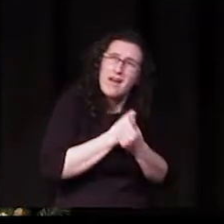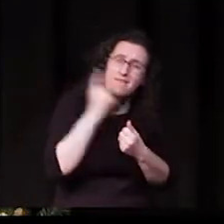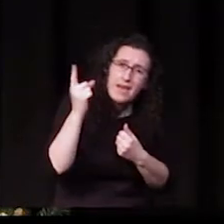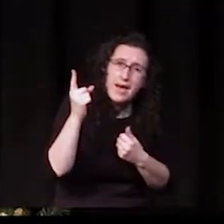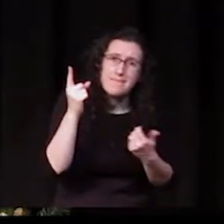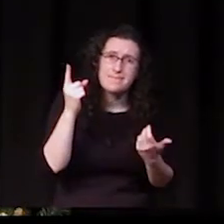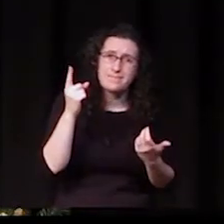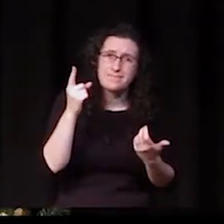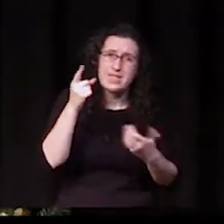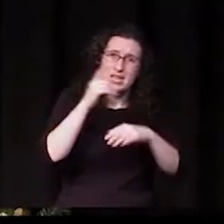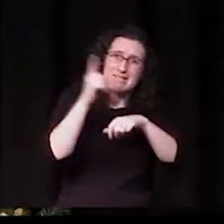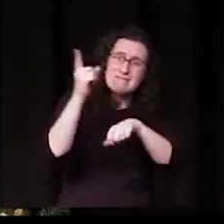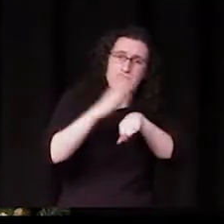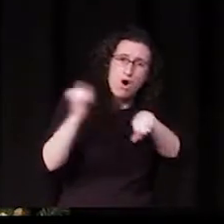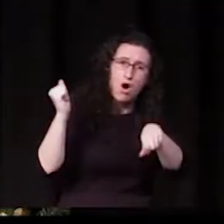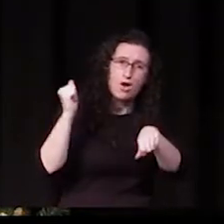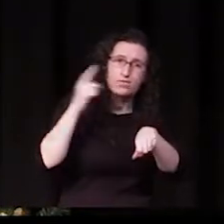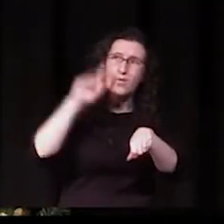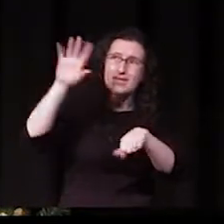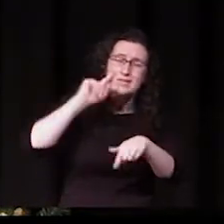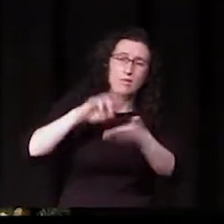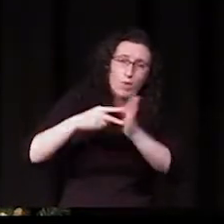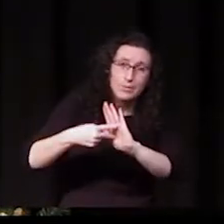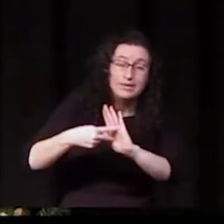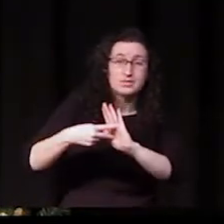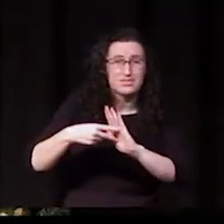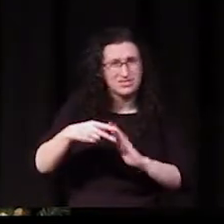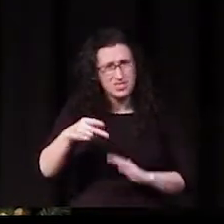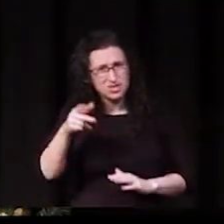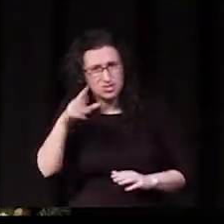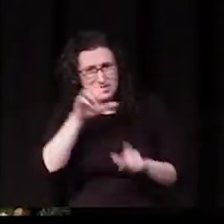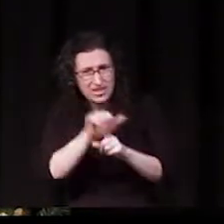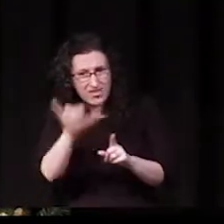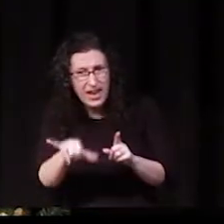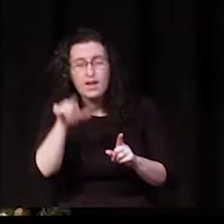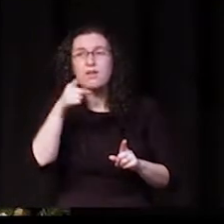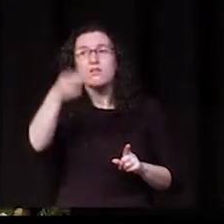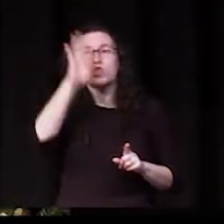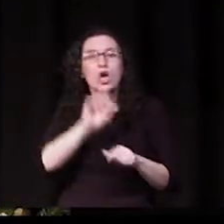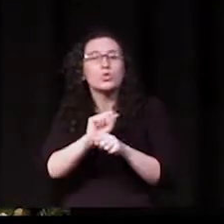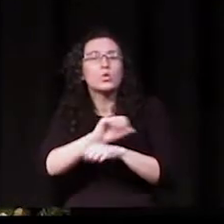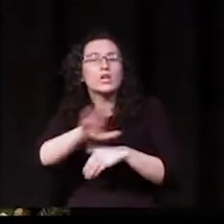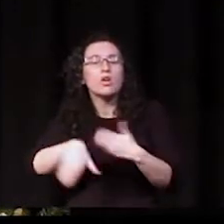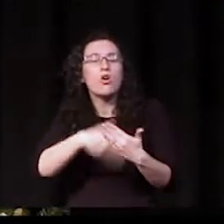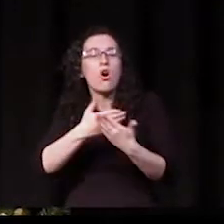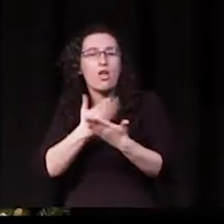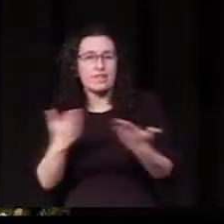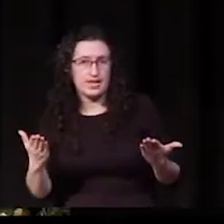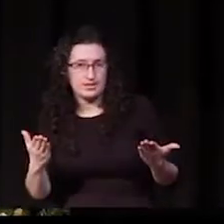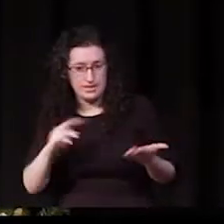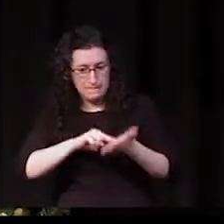Do you catch that promise? God is working all things, that means all circumstances, to the good.